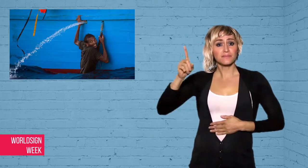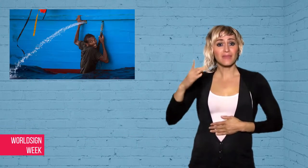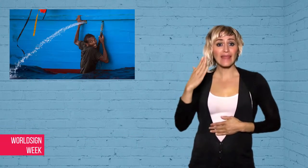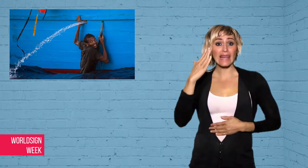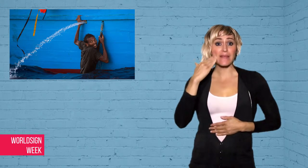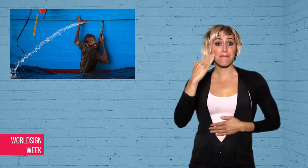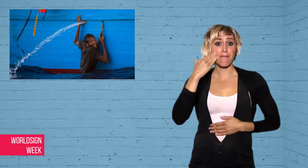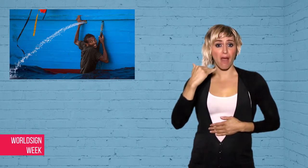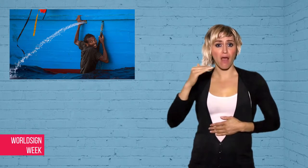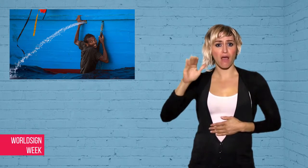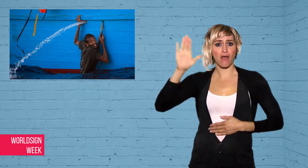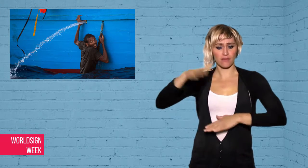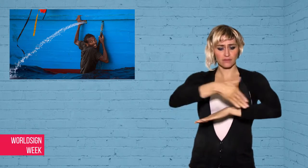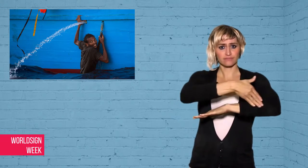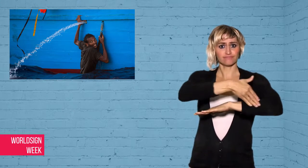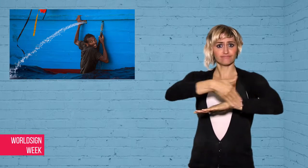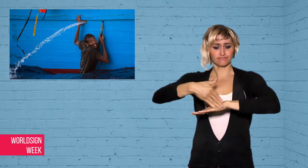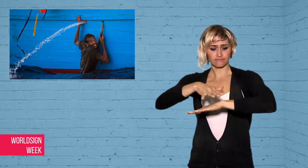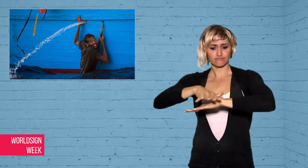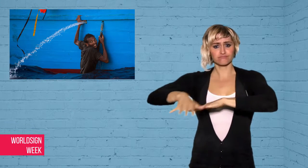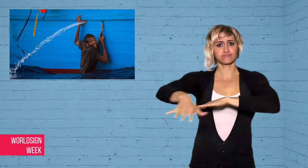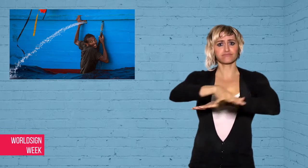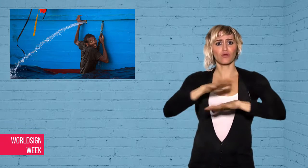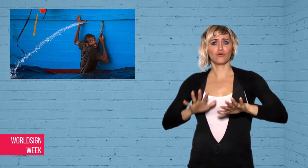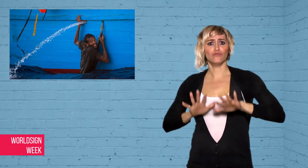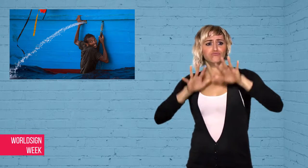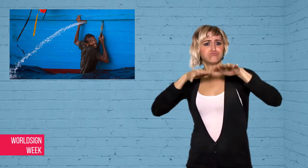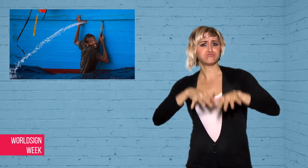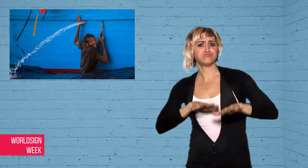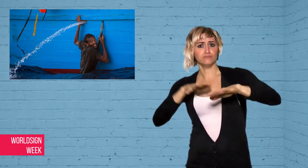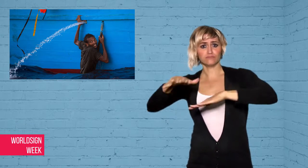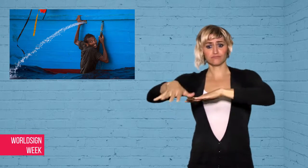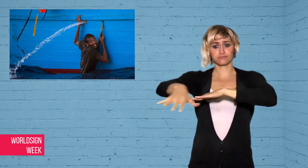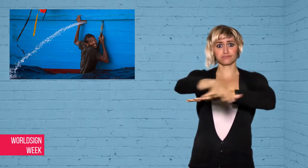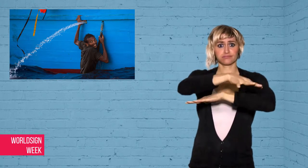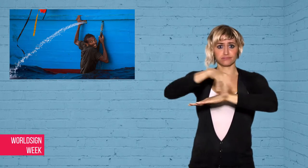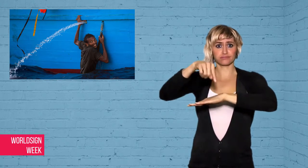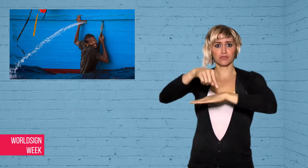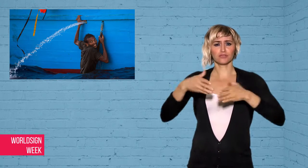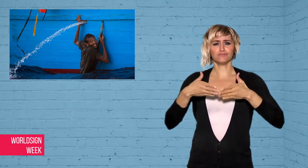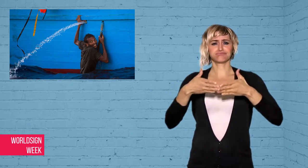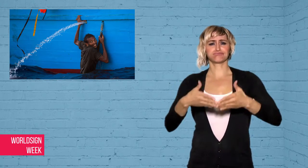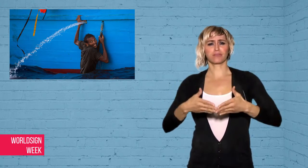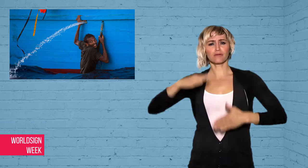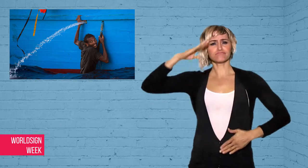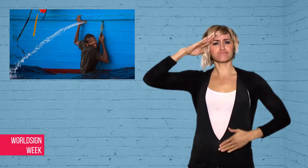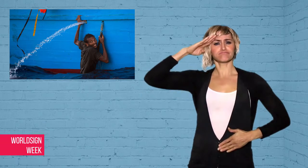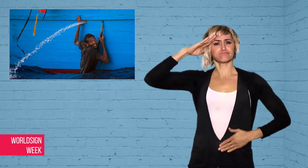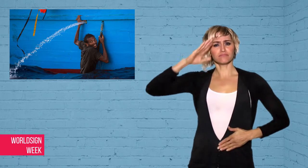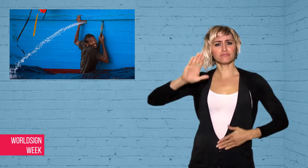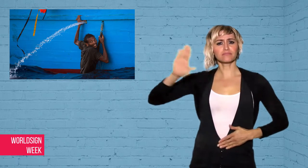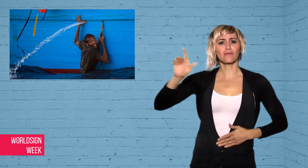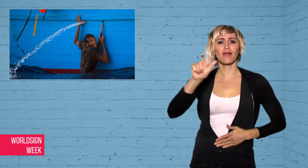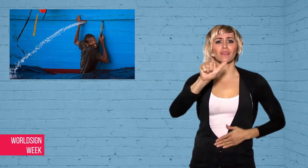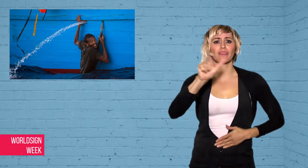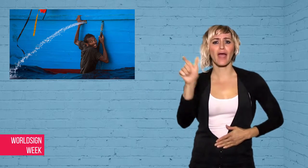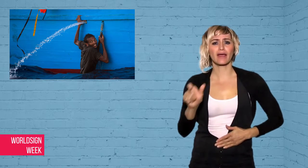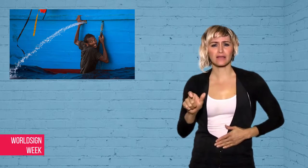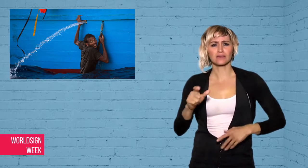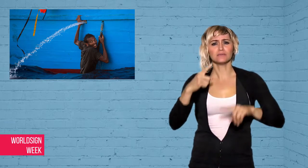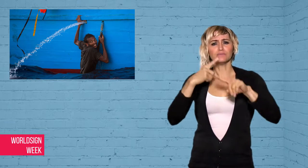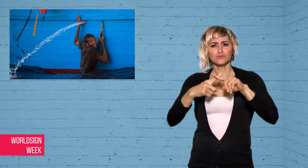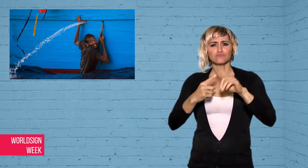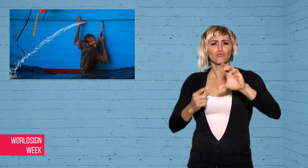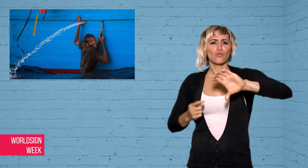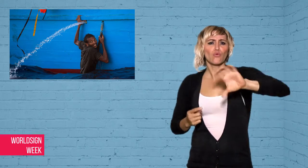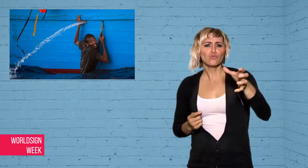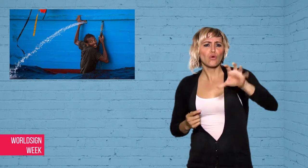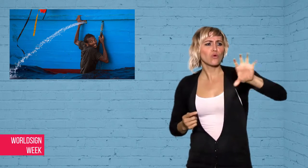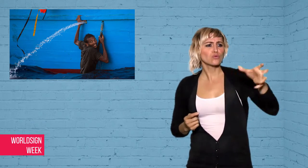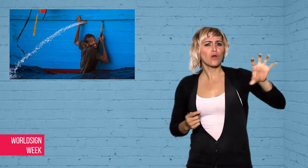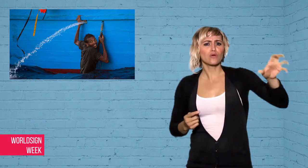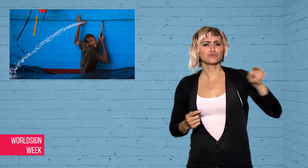Off the coast of Libya, Italian naval ships